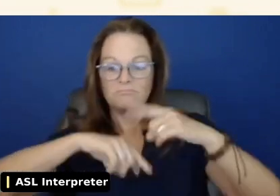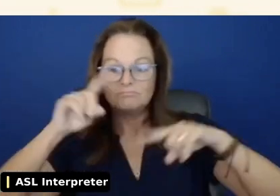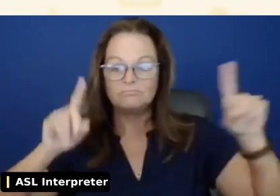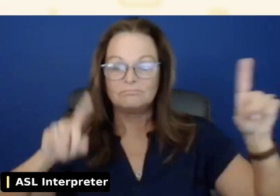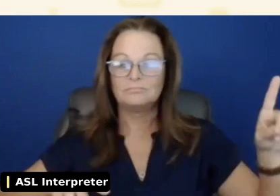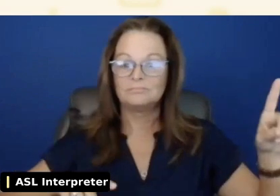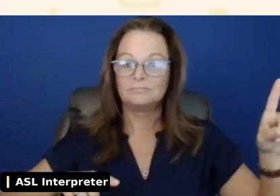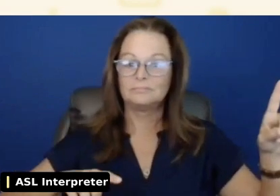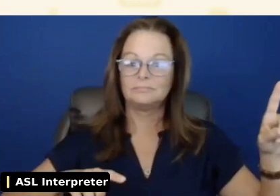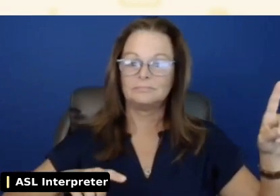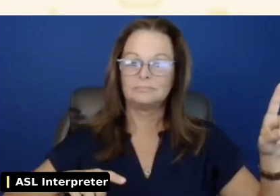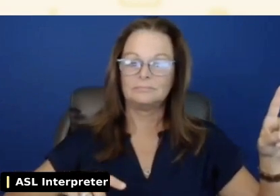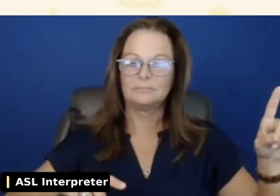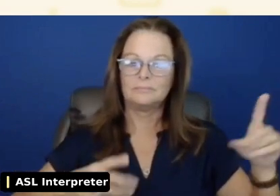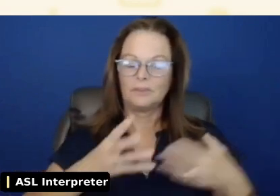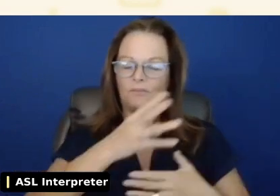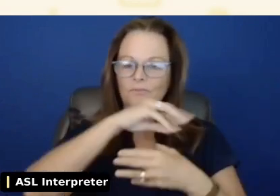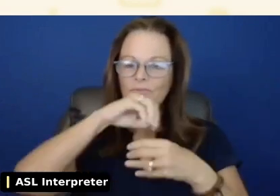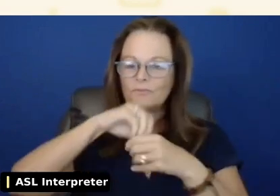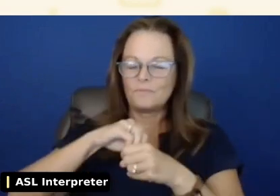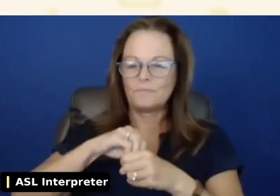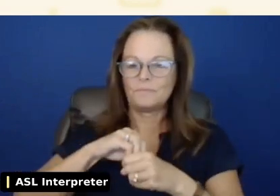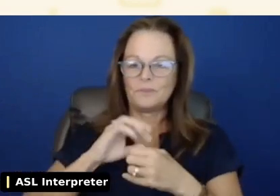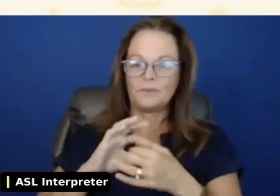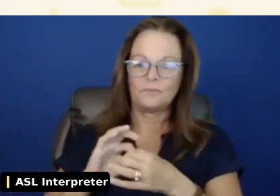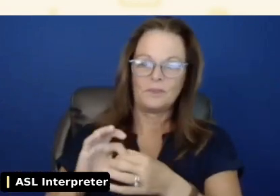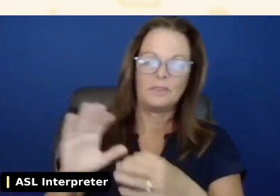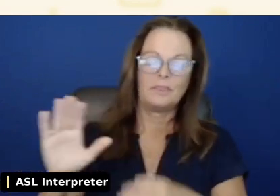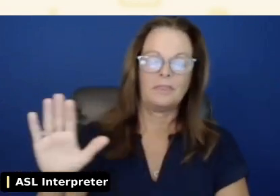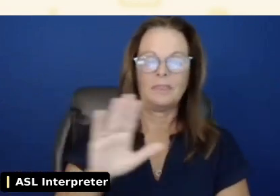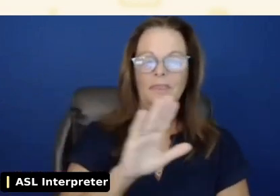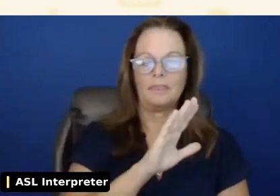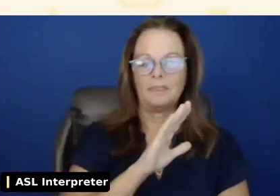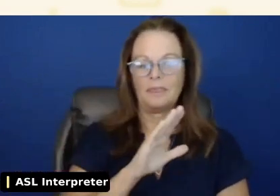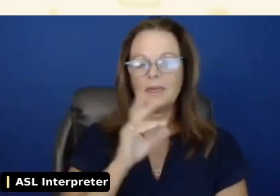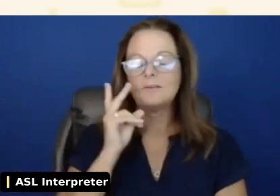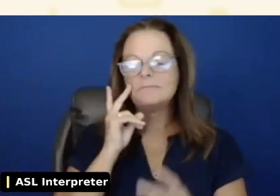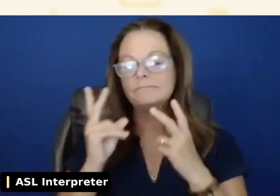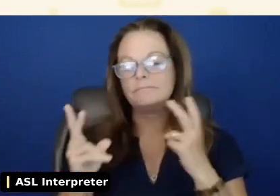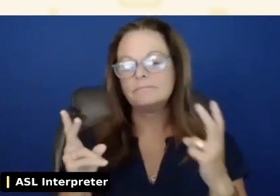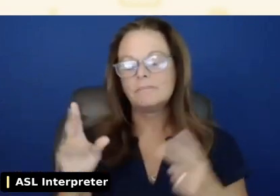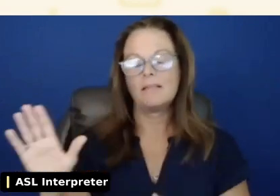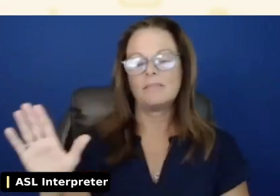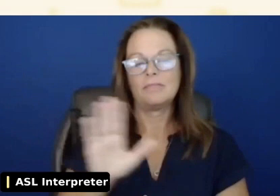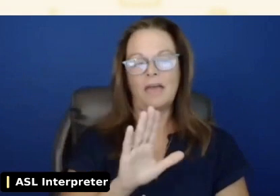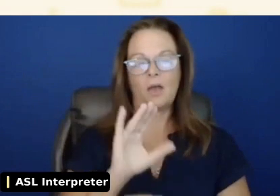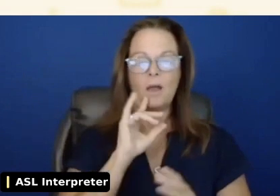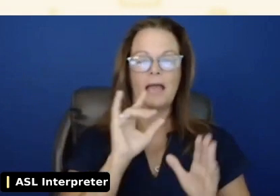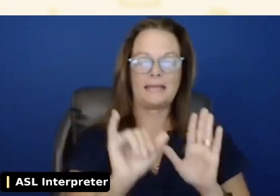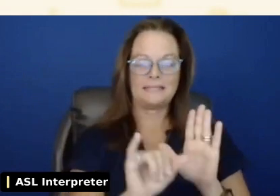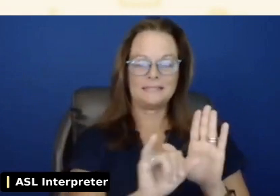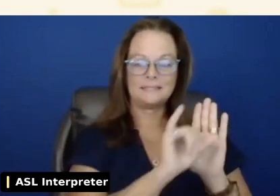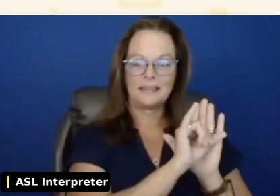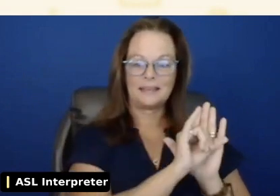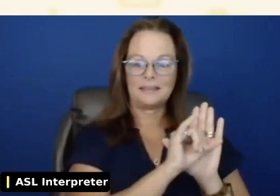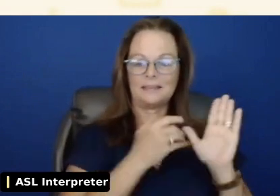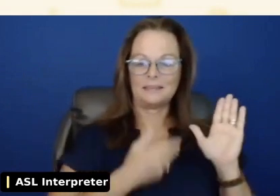but they are also aspects of their identity. And they also deserve acknowledgement,